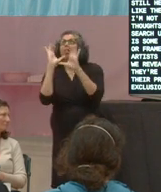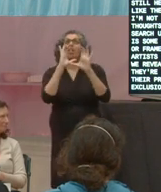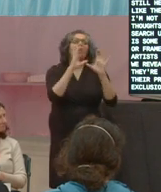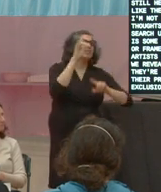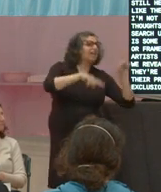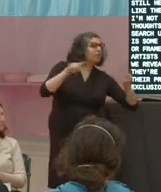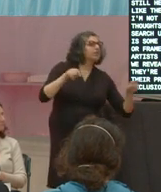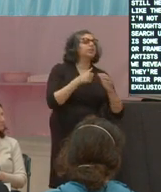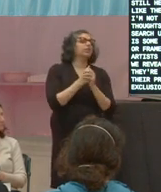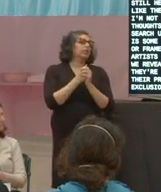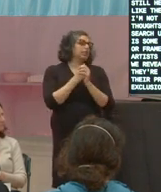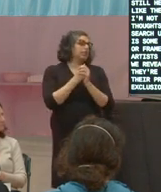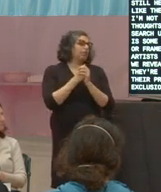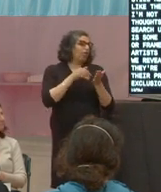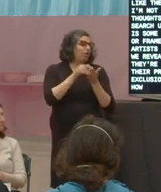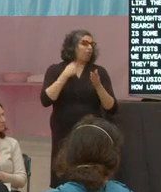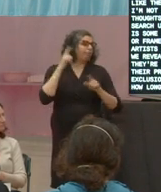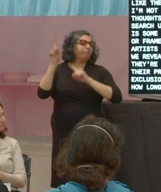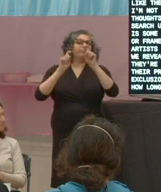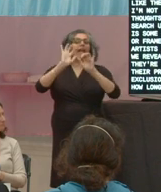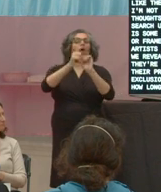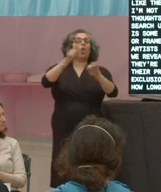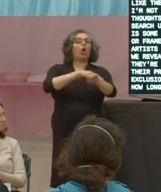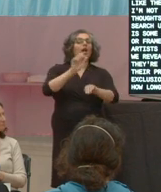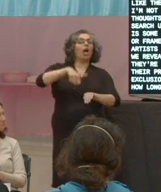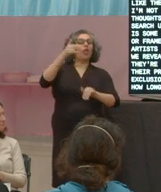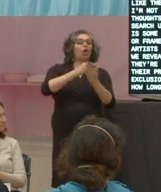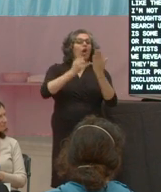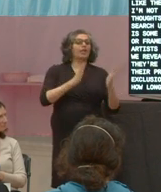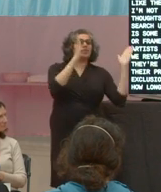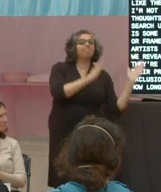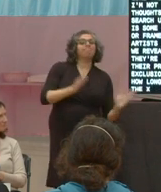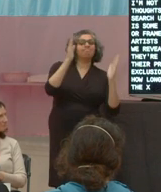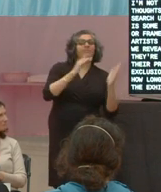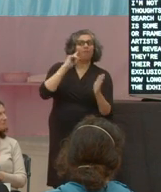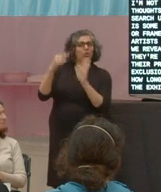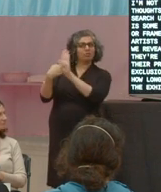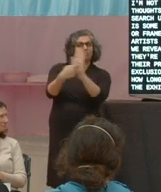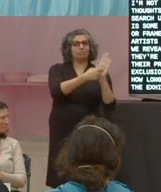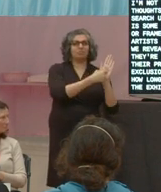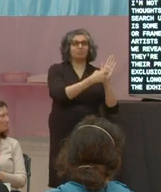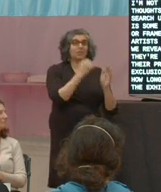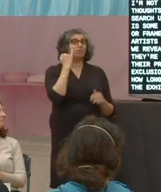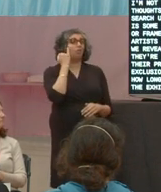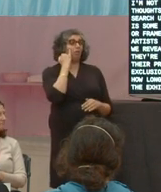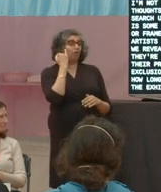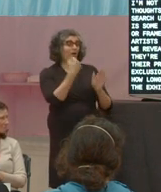question, you know how long they do They're artists had to plan for the exhibition if we if there's an exhibition that has a